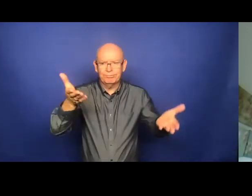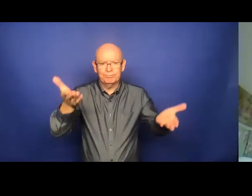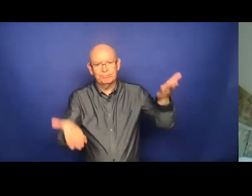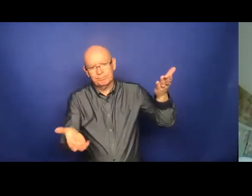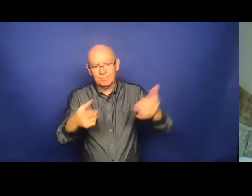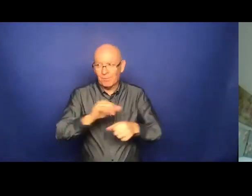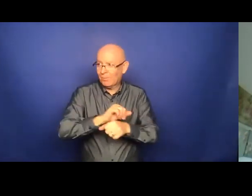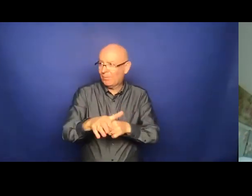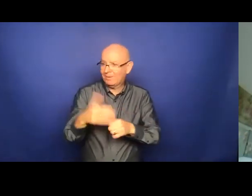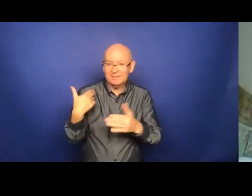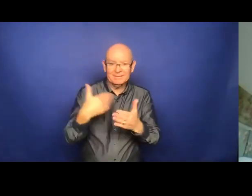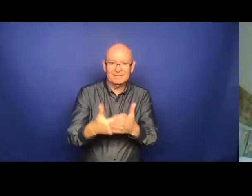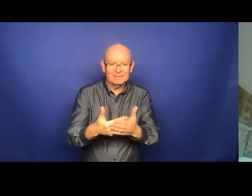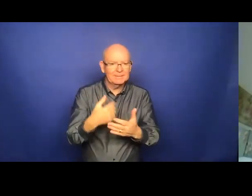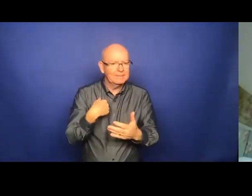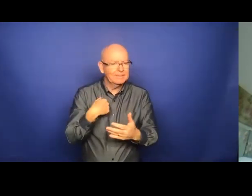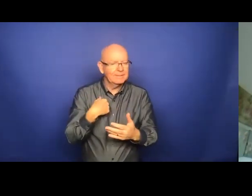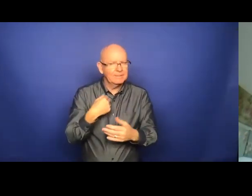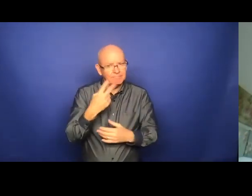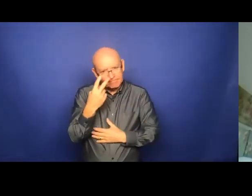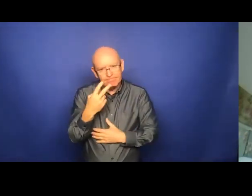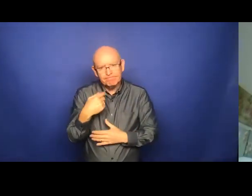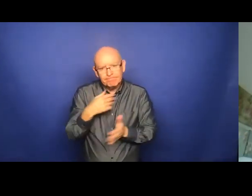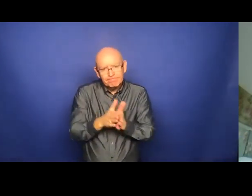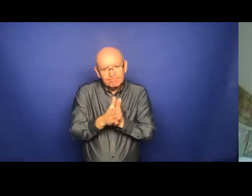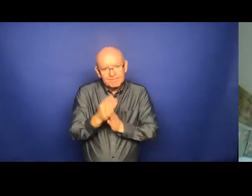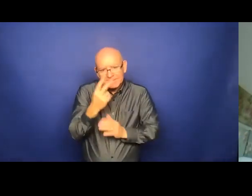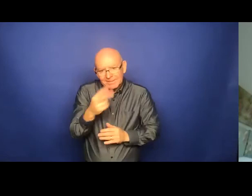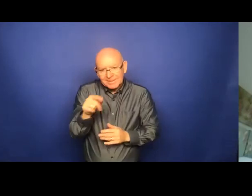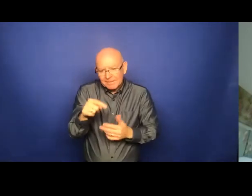largely disproportionately impacted by COVID-19, and we look forward